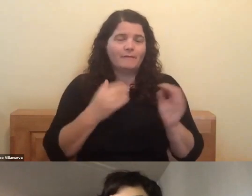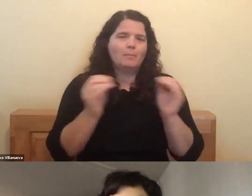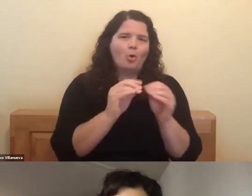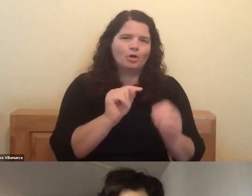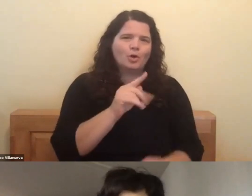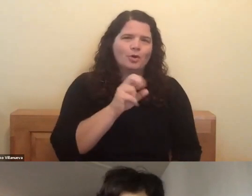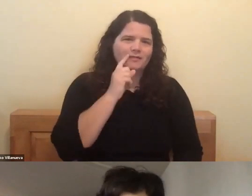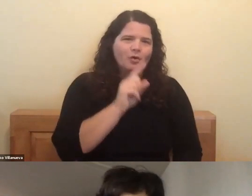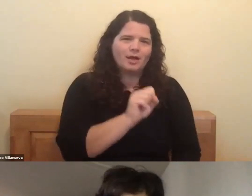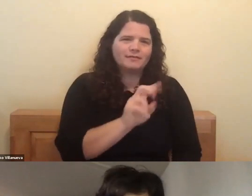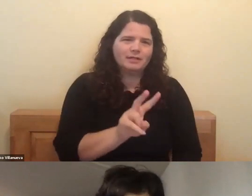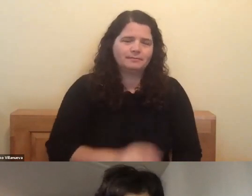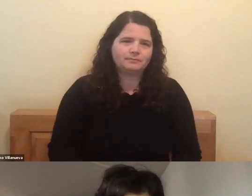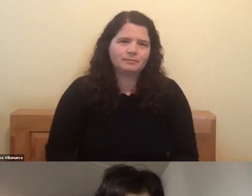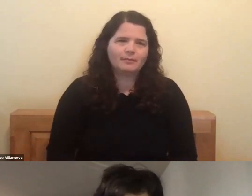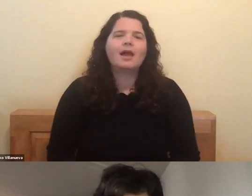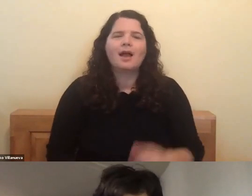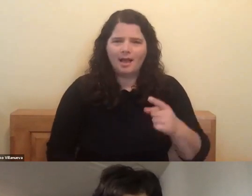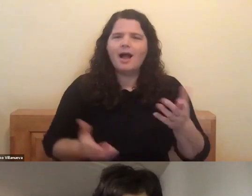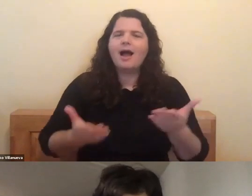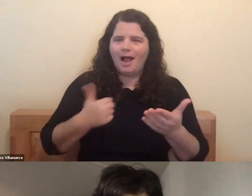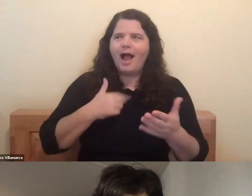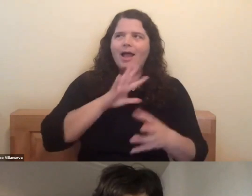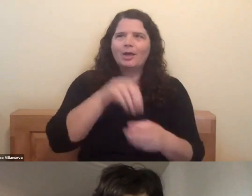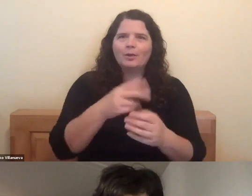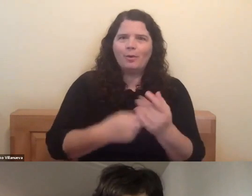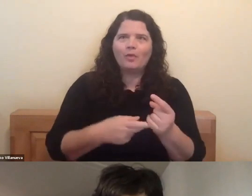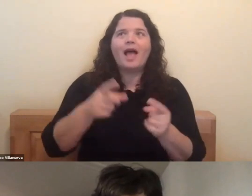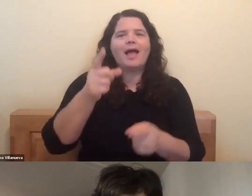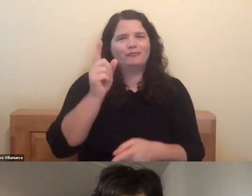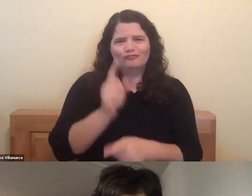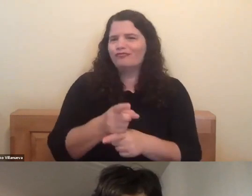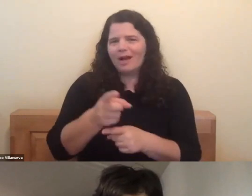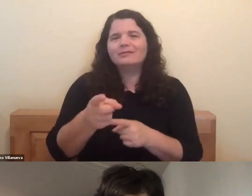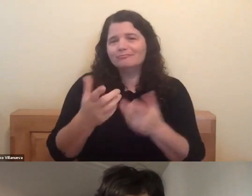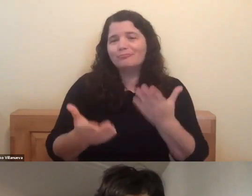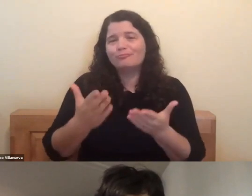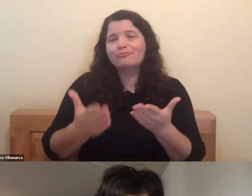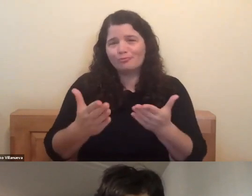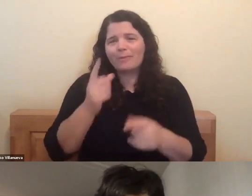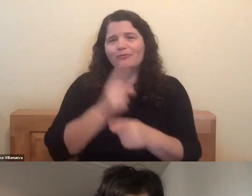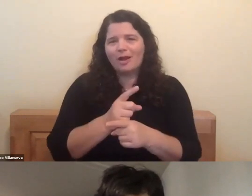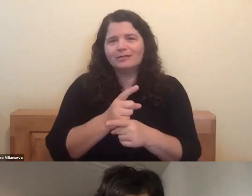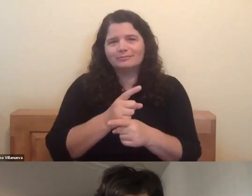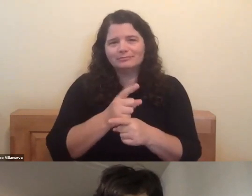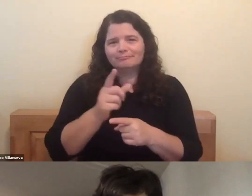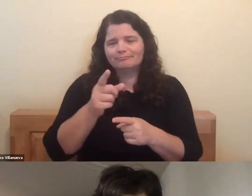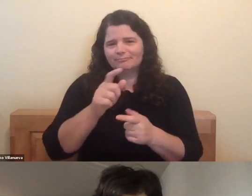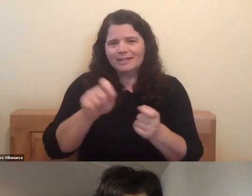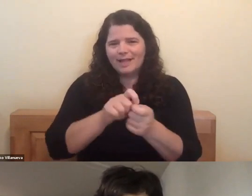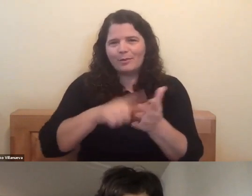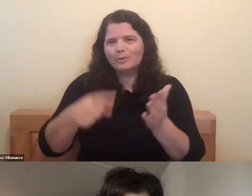yeah here i think i included both so that's as you said i think that's what we would expect in this situation